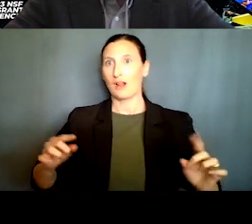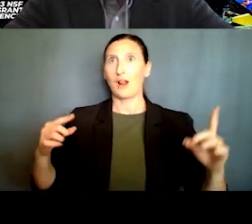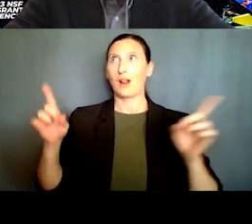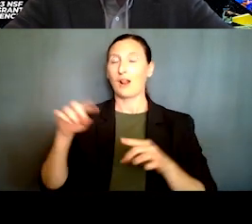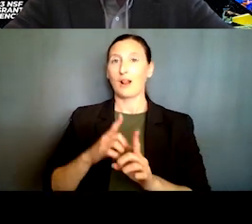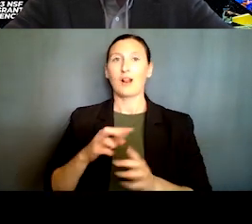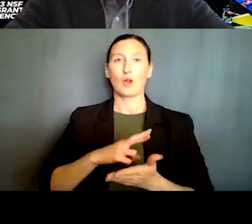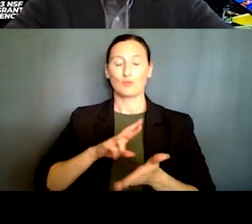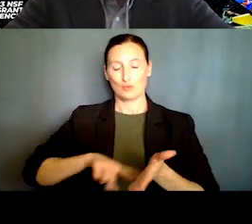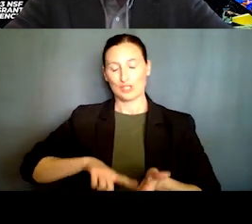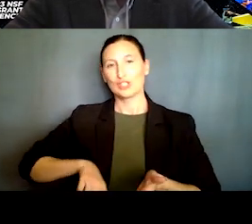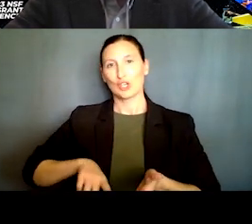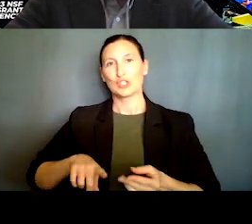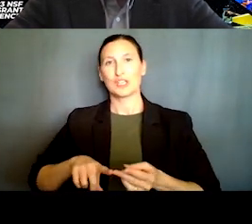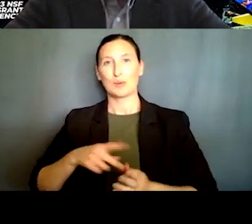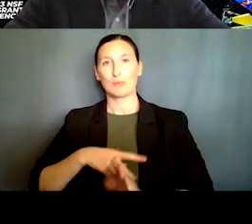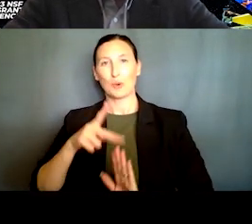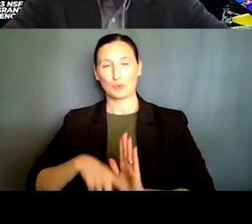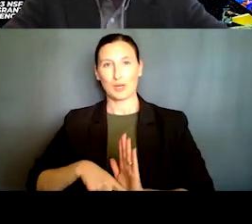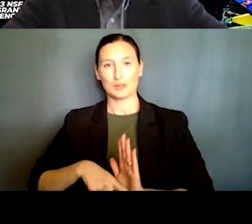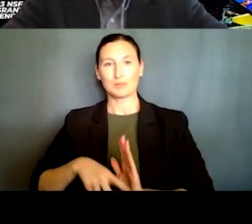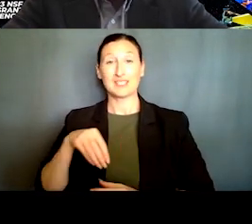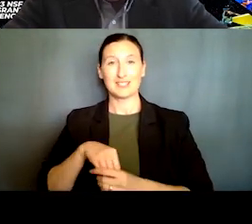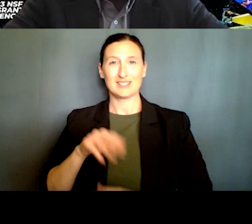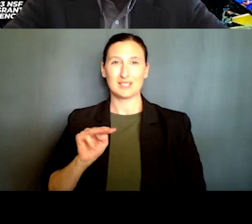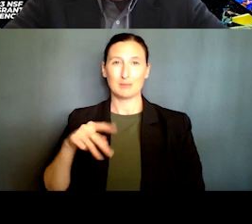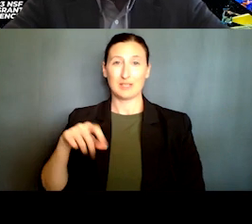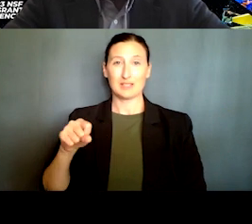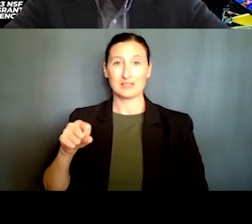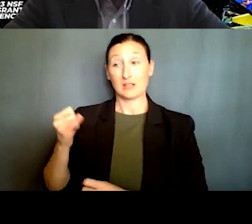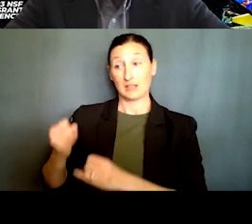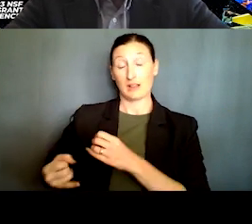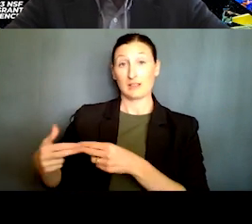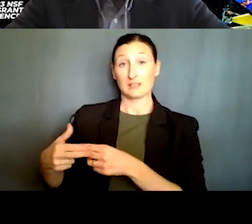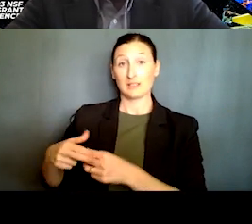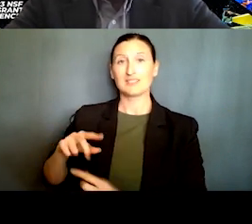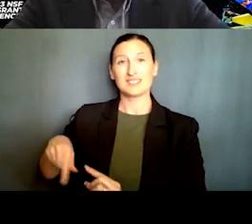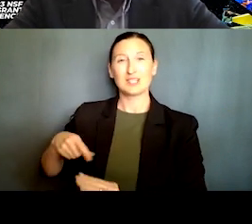and instrumentation programs in MPS. The last slide, will actually be about the CAREER program,